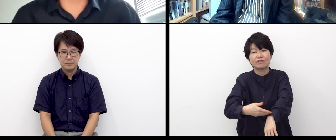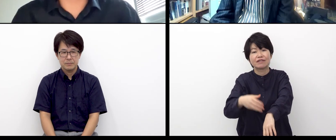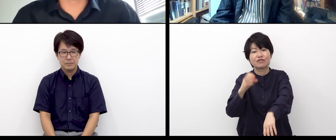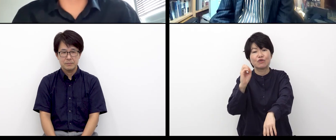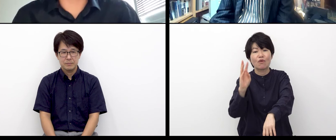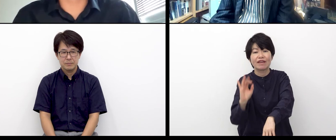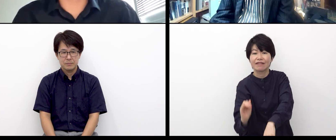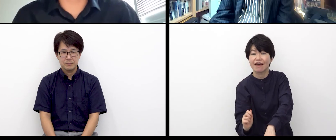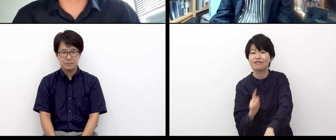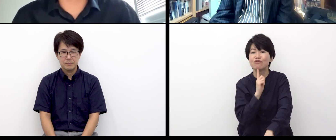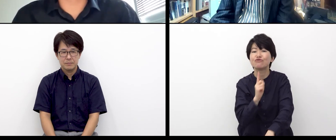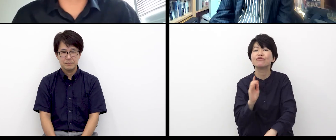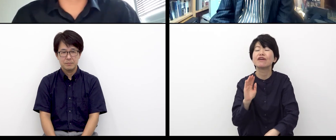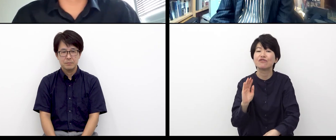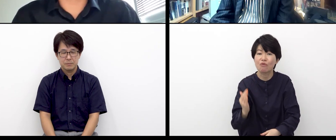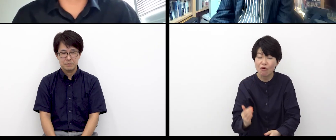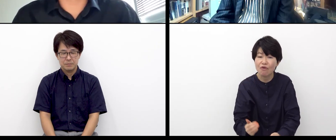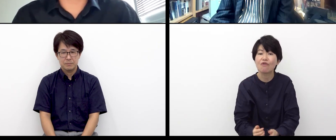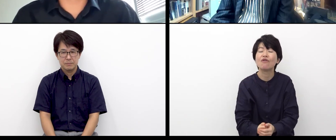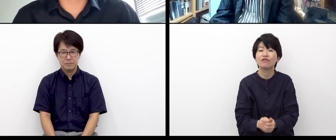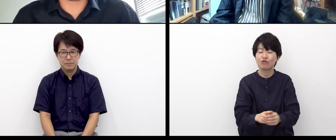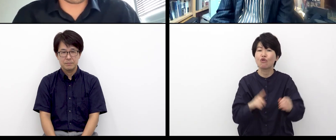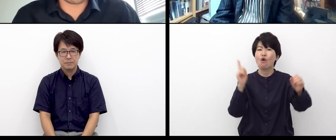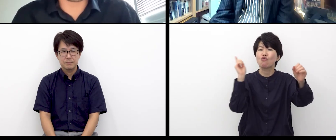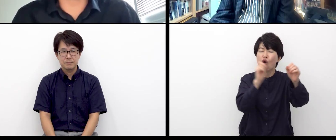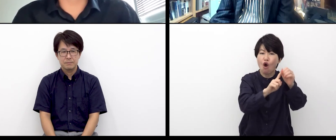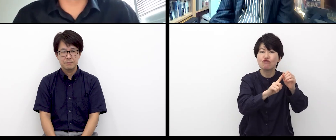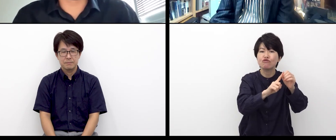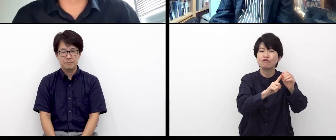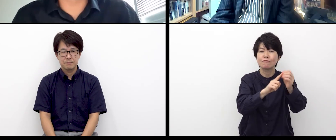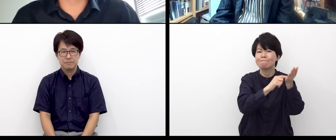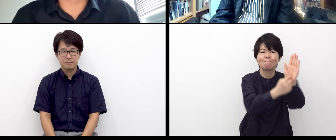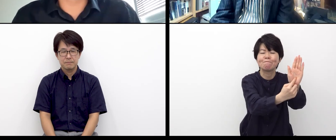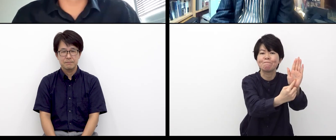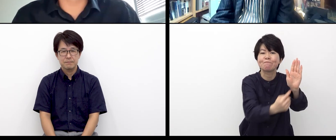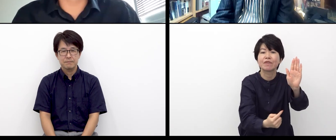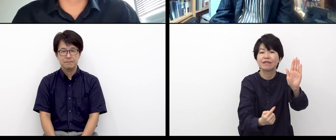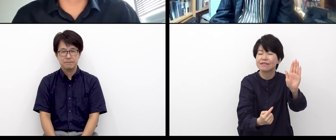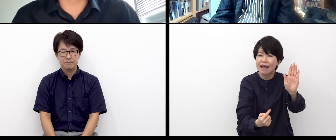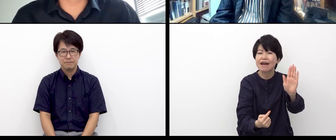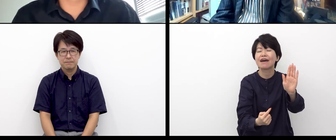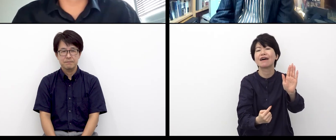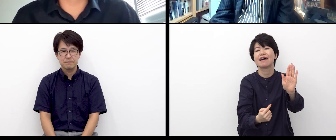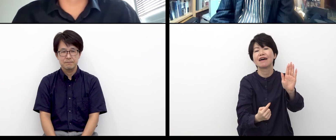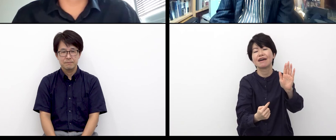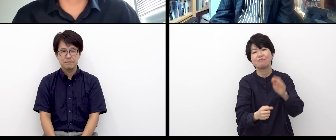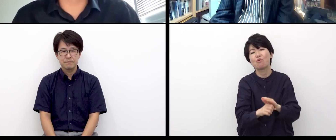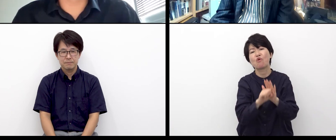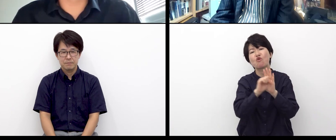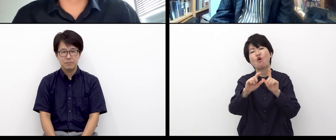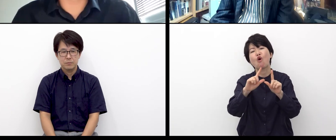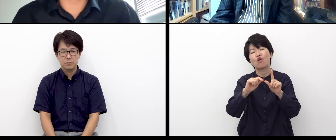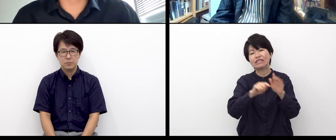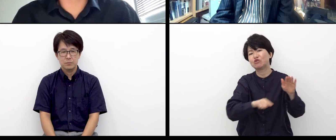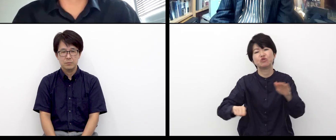At the moment when it becomes goal-oriented, it will be a normal, efficiency-first cure program.